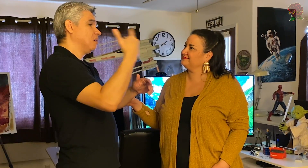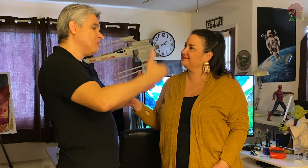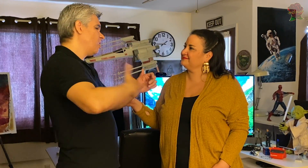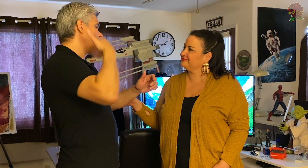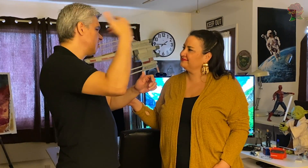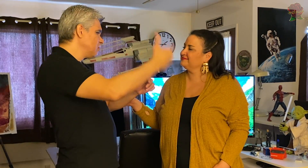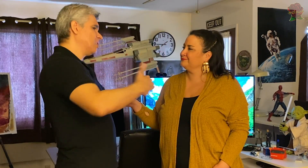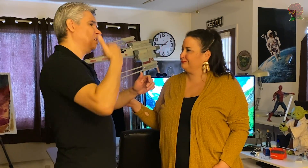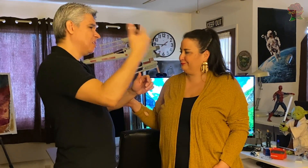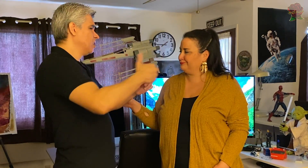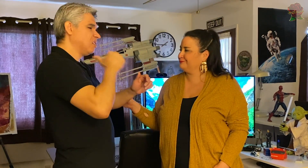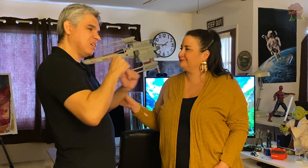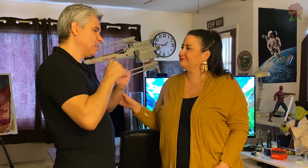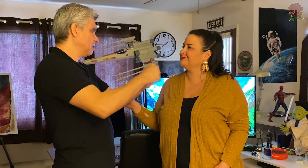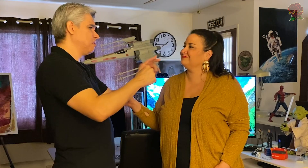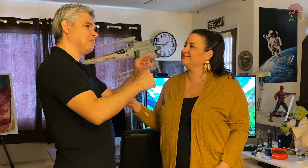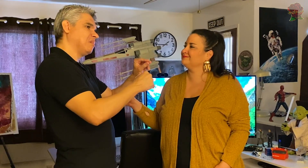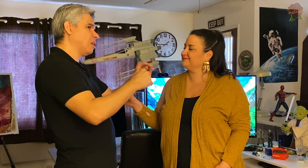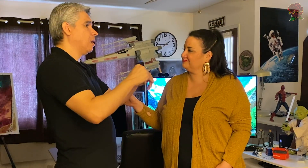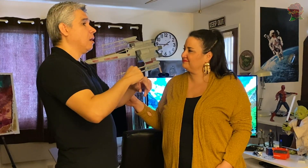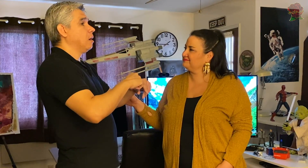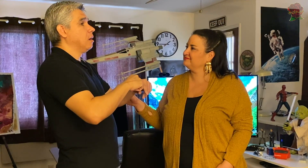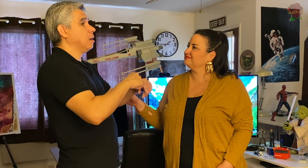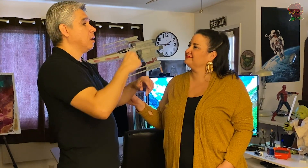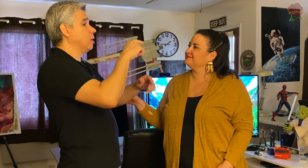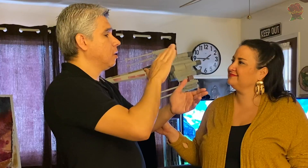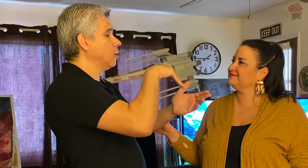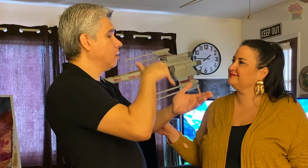I didn't always continue my art.